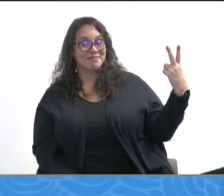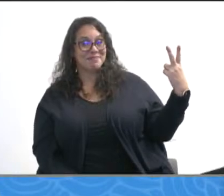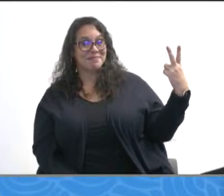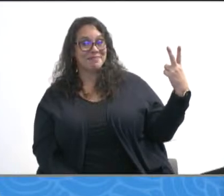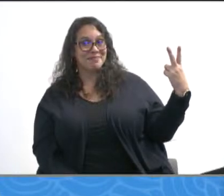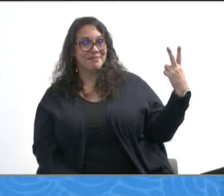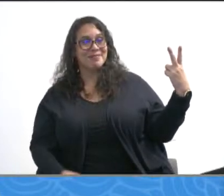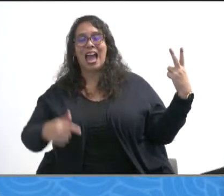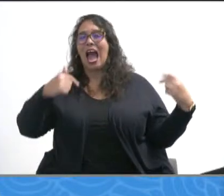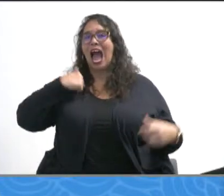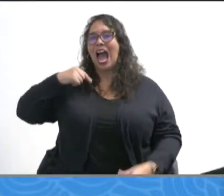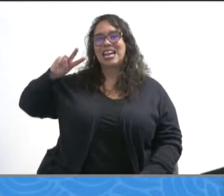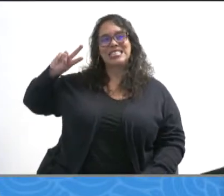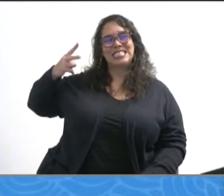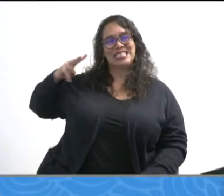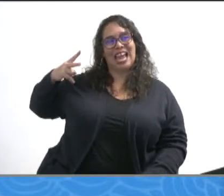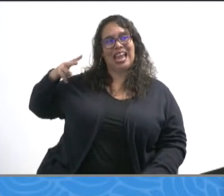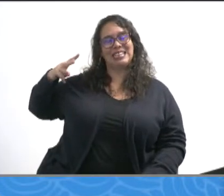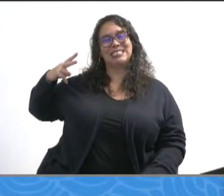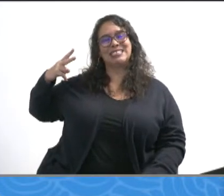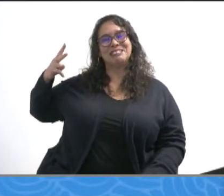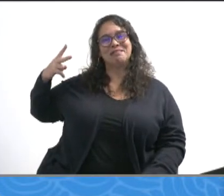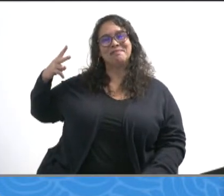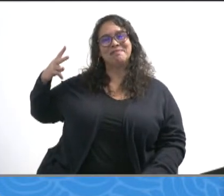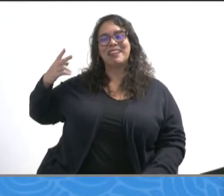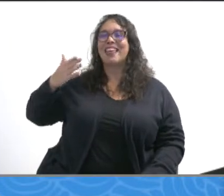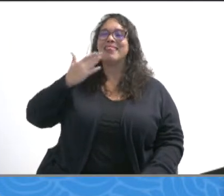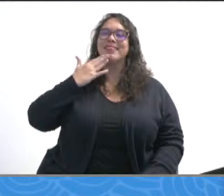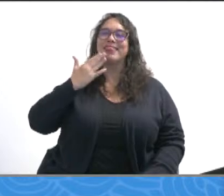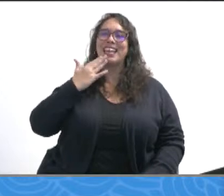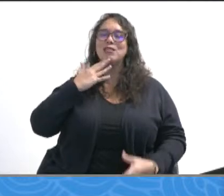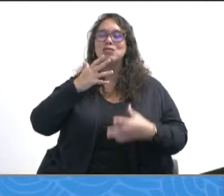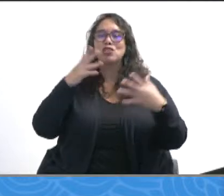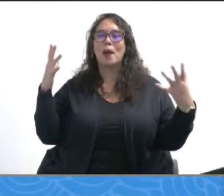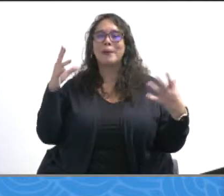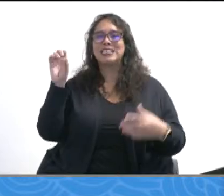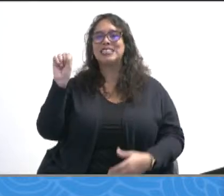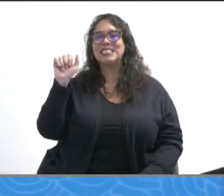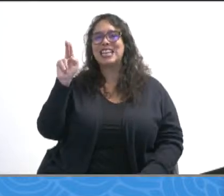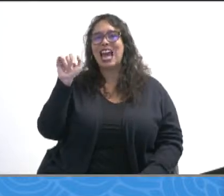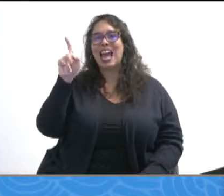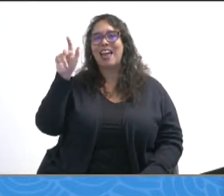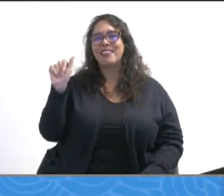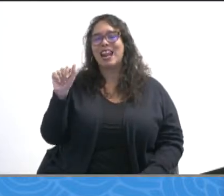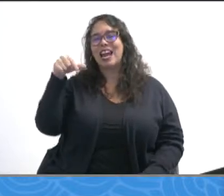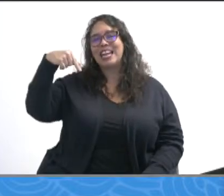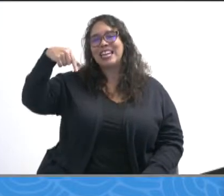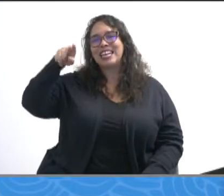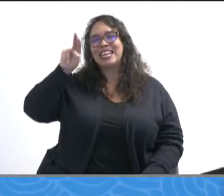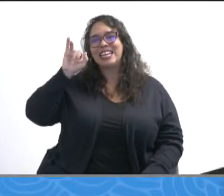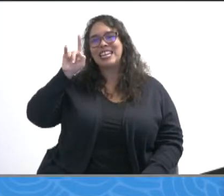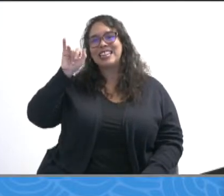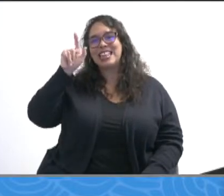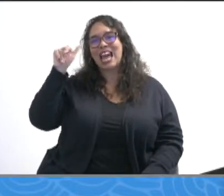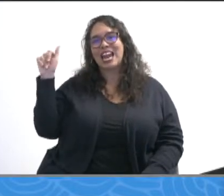[Sandra] I second the motion. Thank you so much, Sandra Quintana. What school are you representing?